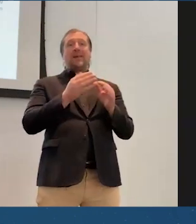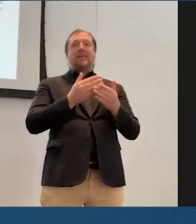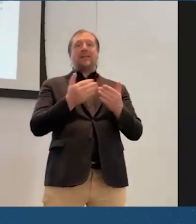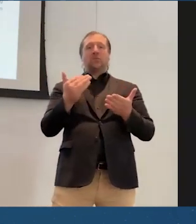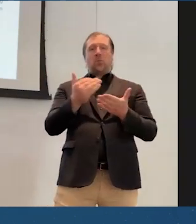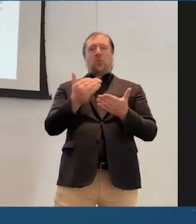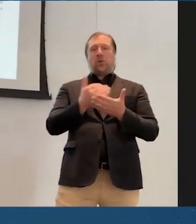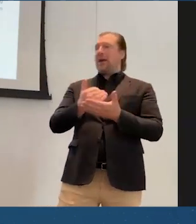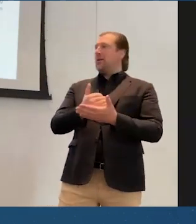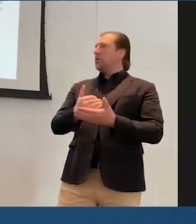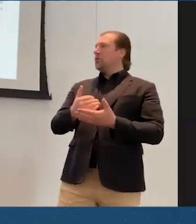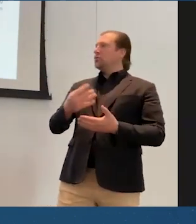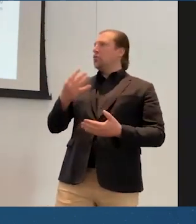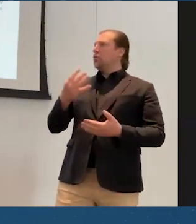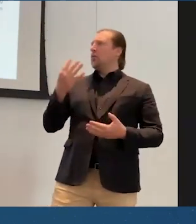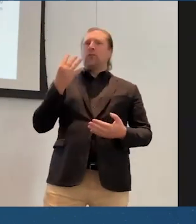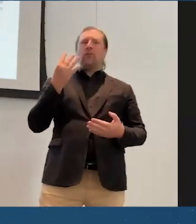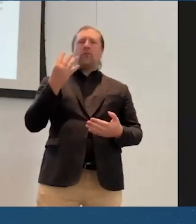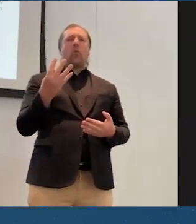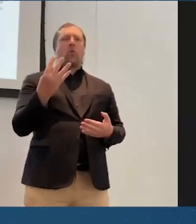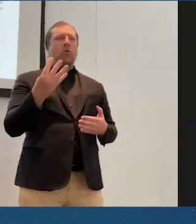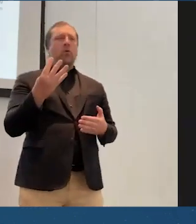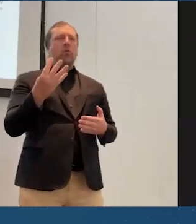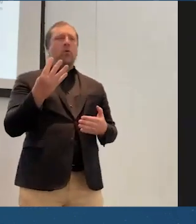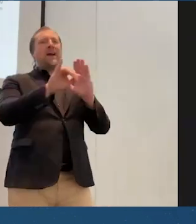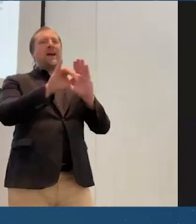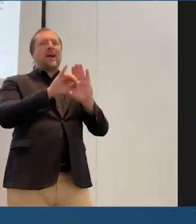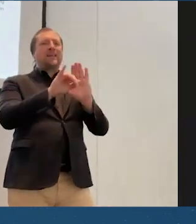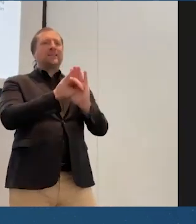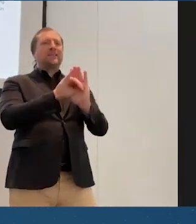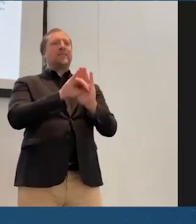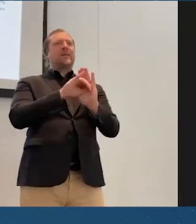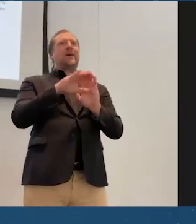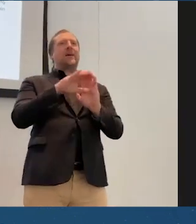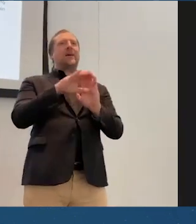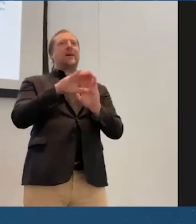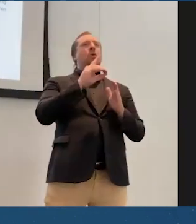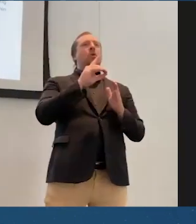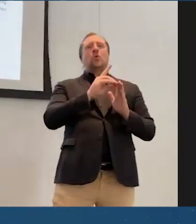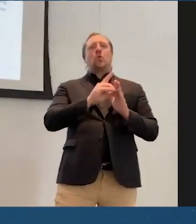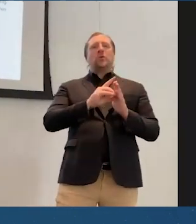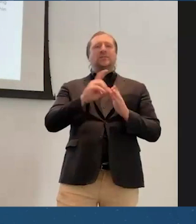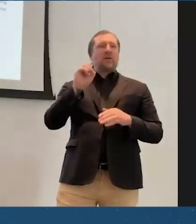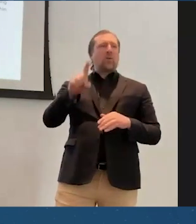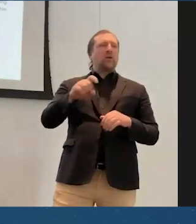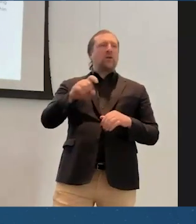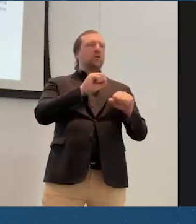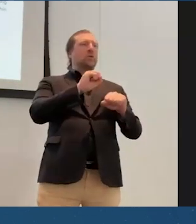So for identifying a co-design question, this is where you're working with a product team, and you're sort of--